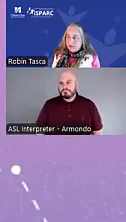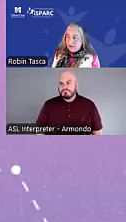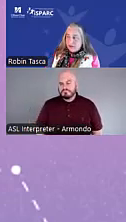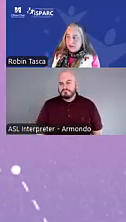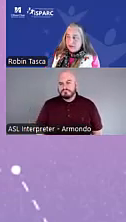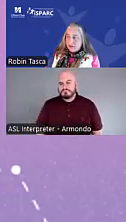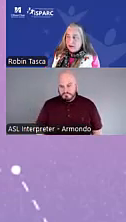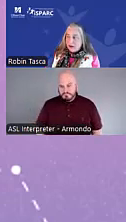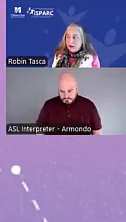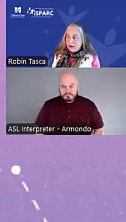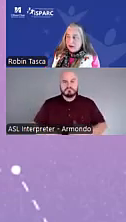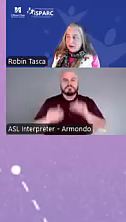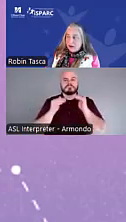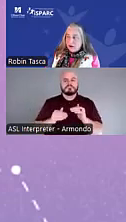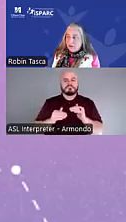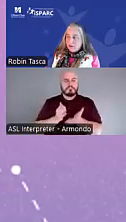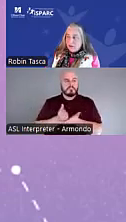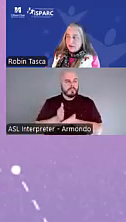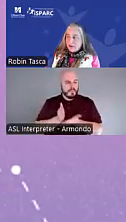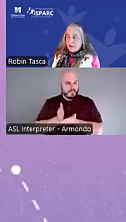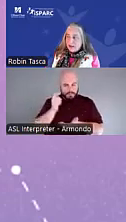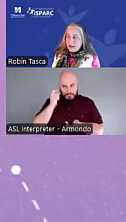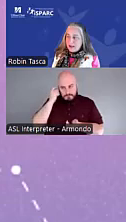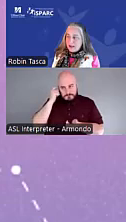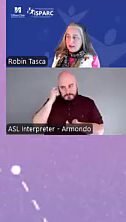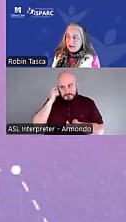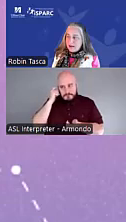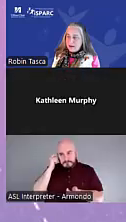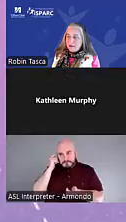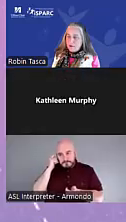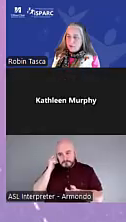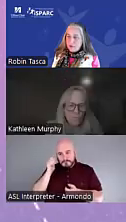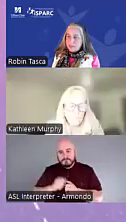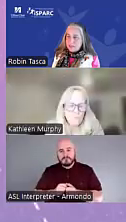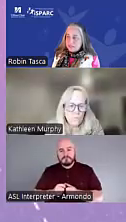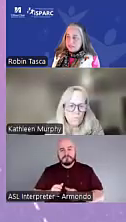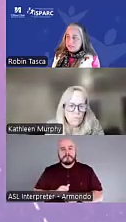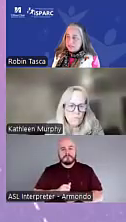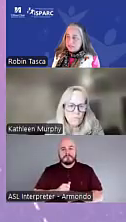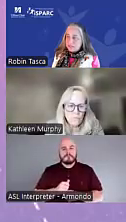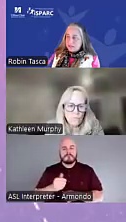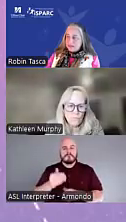All right. Are there any questions?